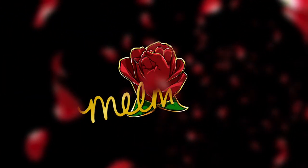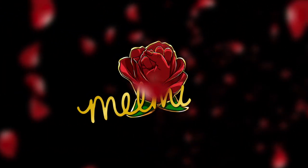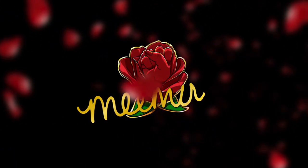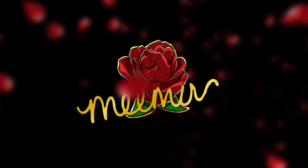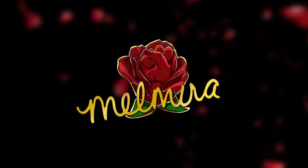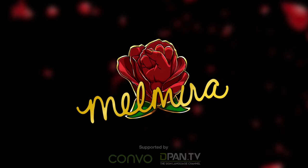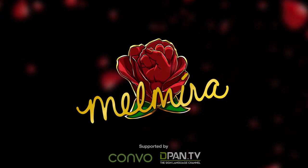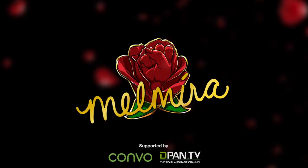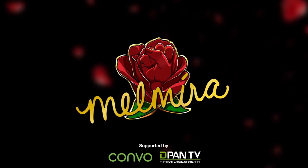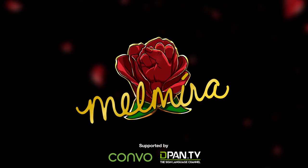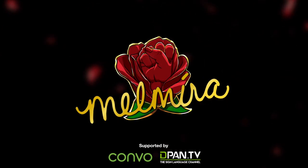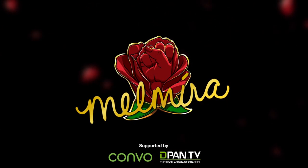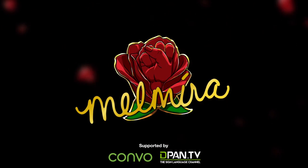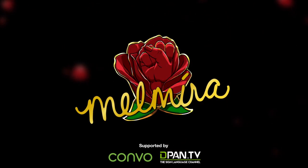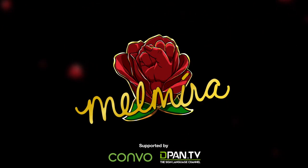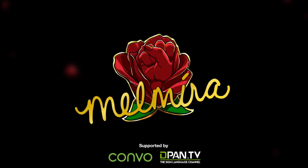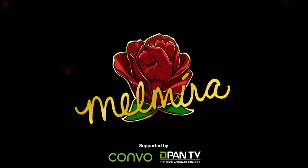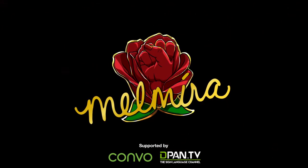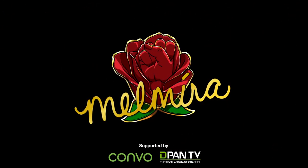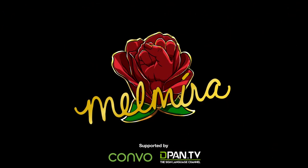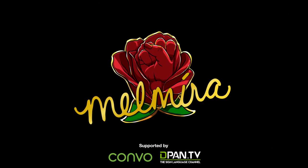Captioned by www.aslcaptions.com